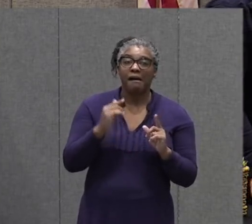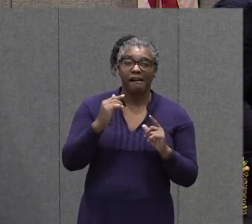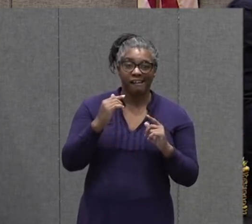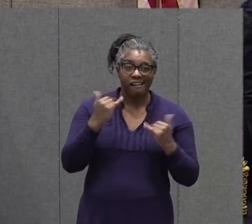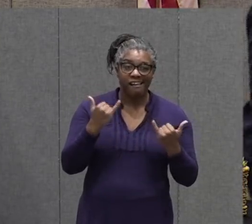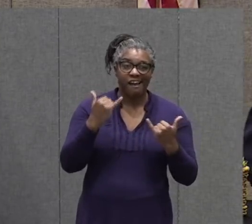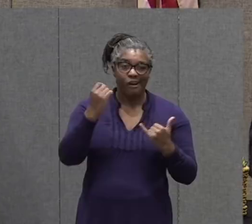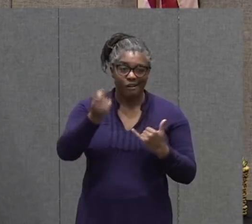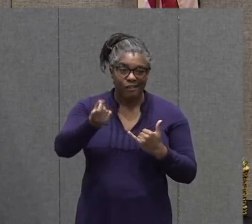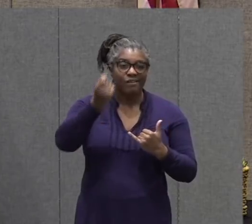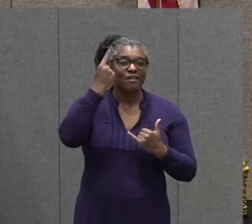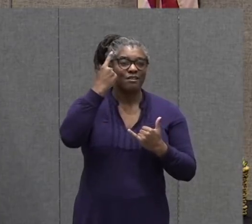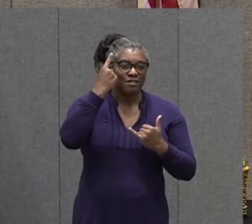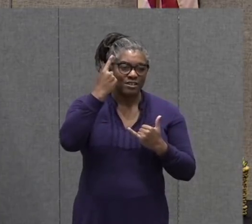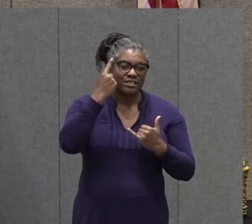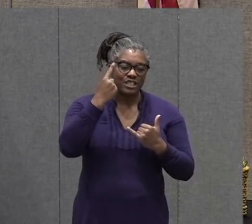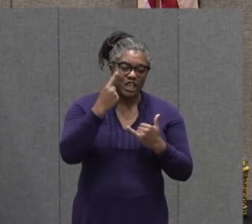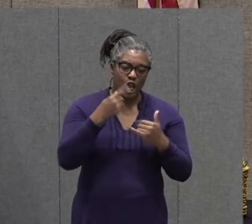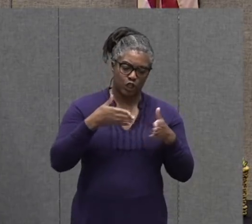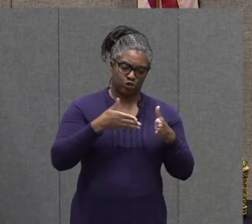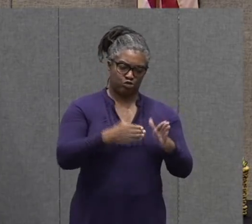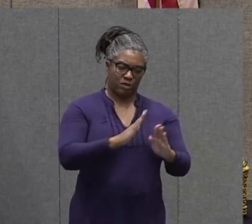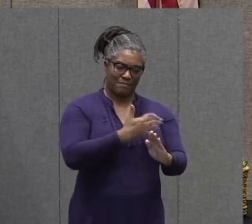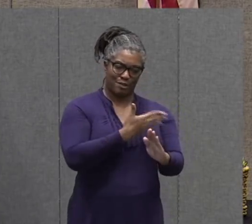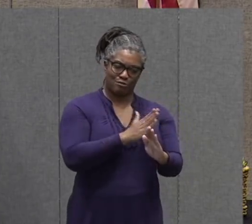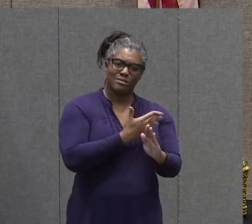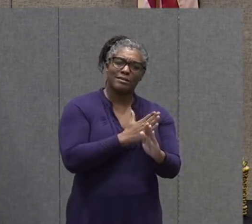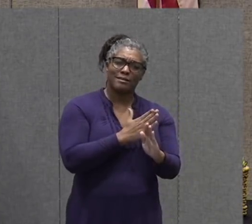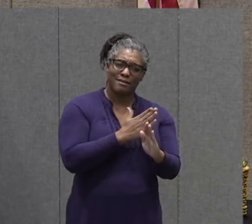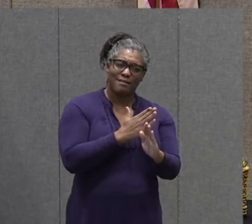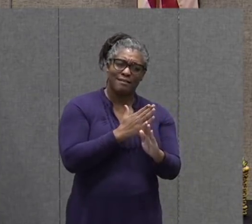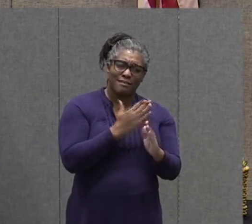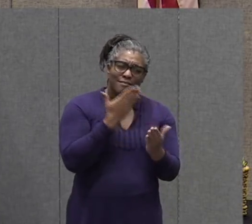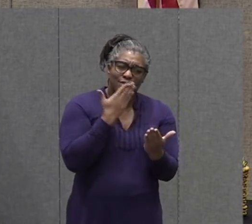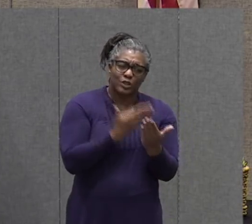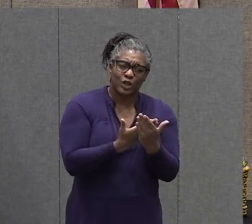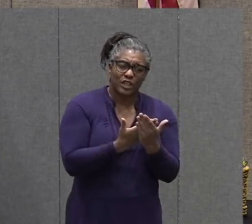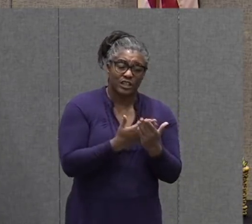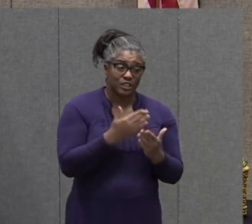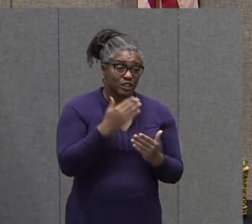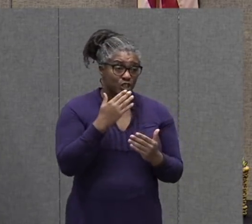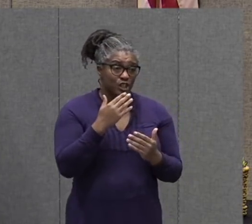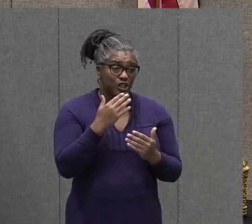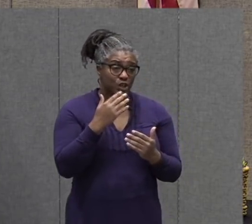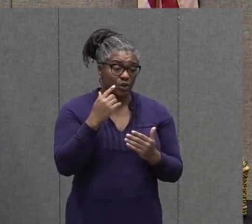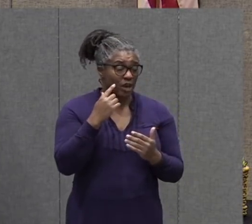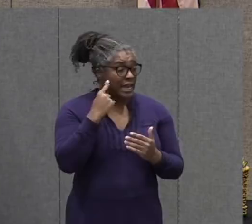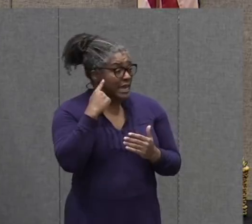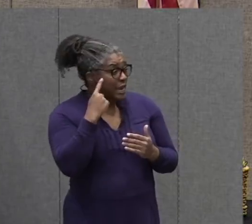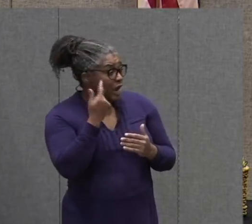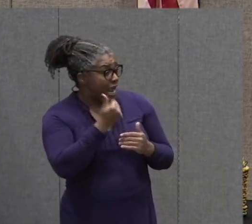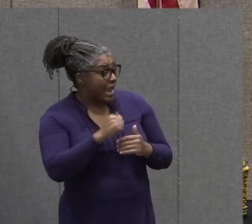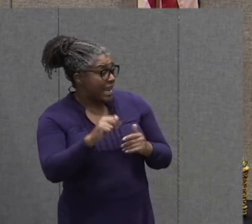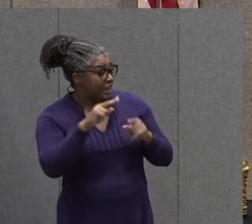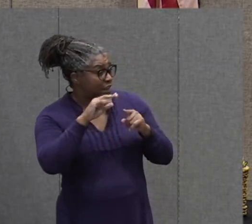any of our vocabulary words? [Miss Garcia] I did, there's a lot of words that I that I learned today.